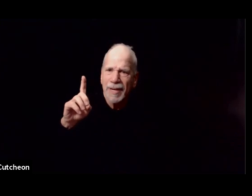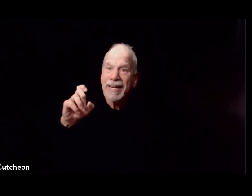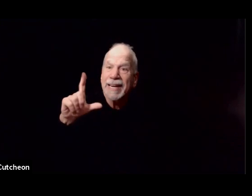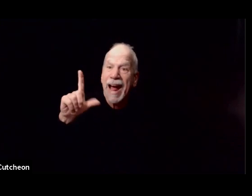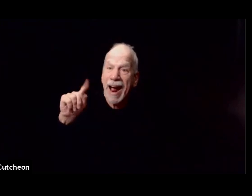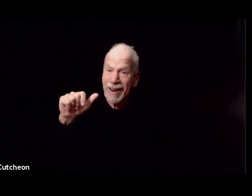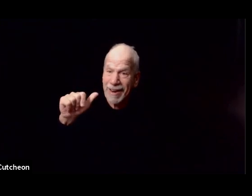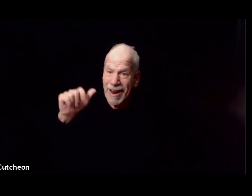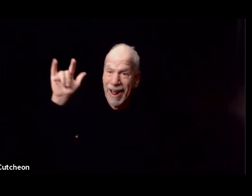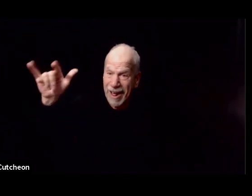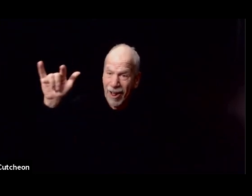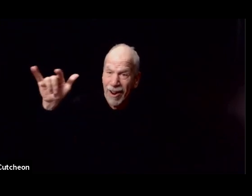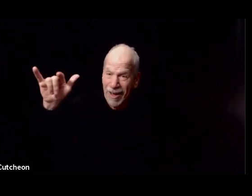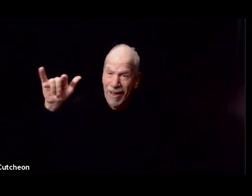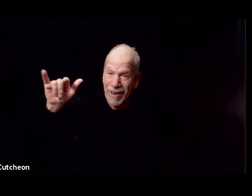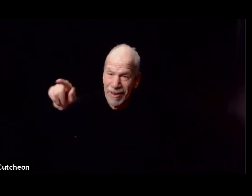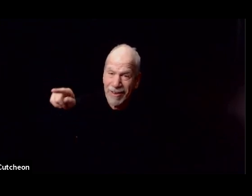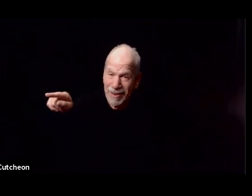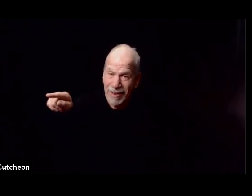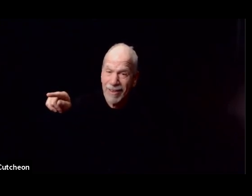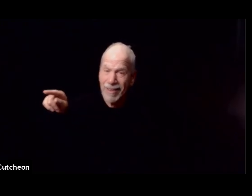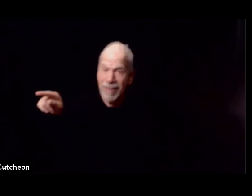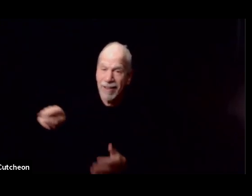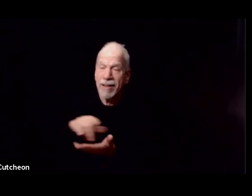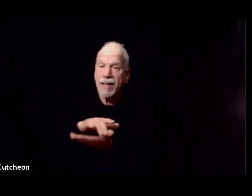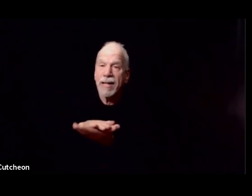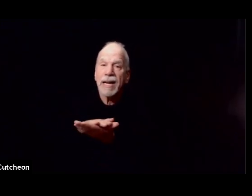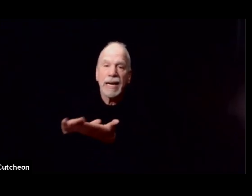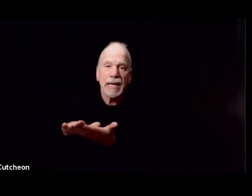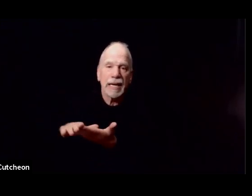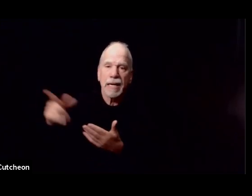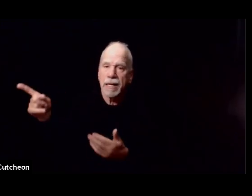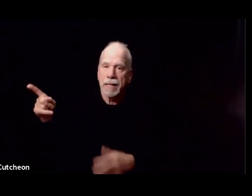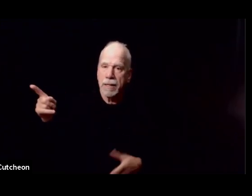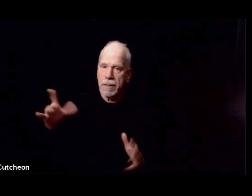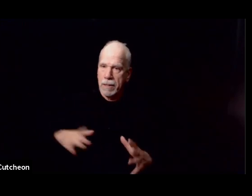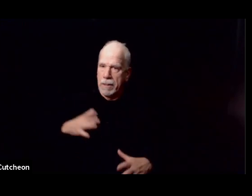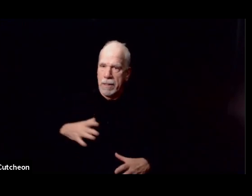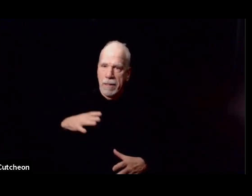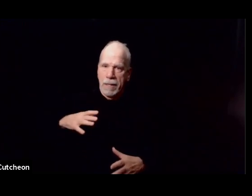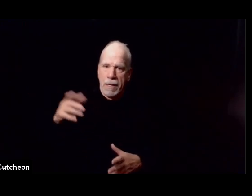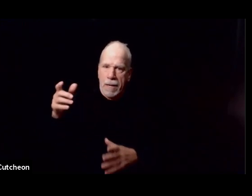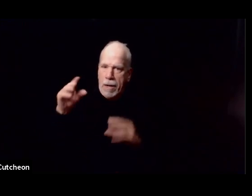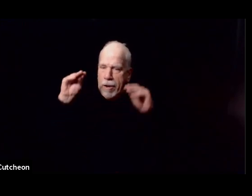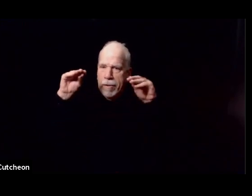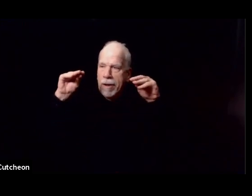of onboard air. It’s disappointing to see that American is not going to leave open seats